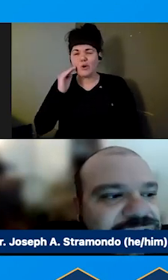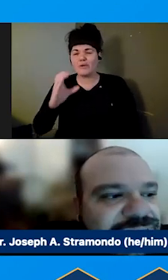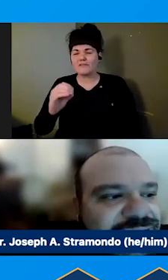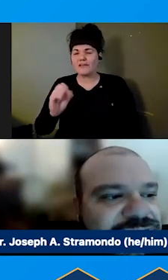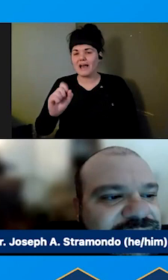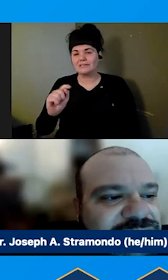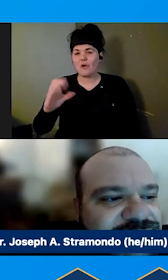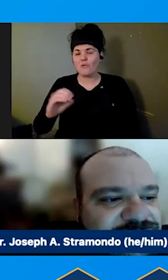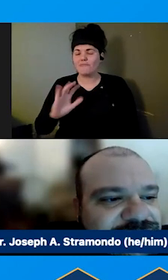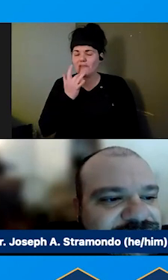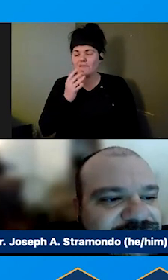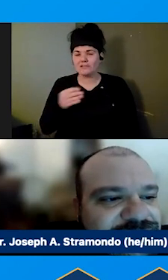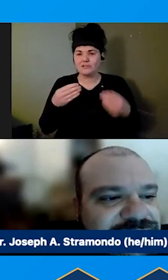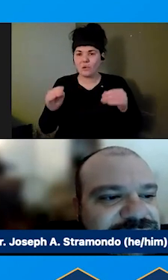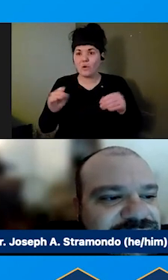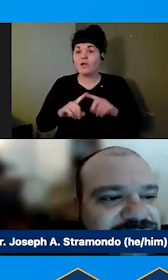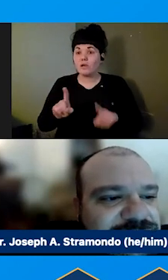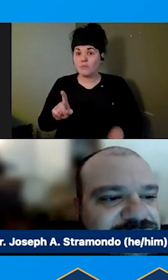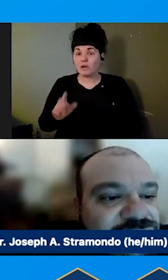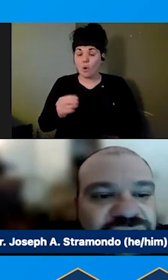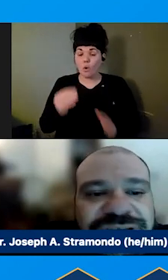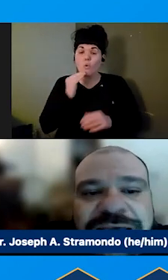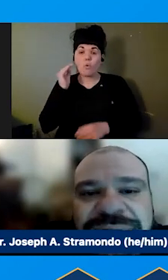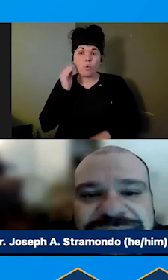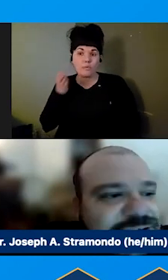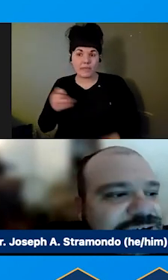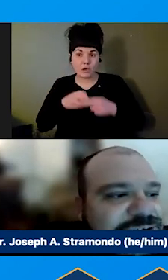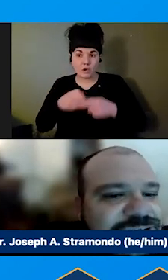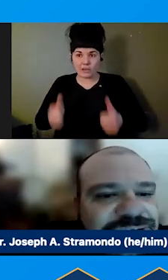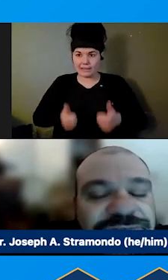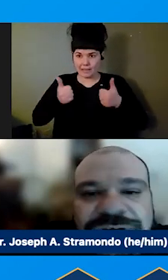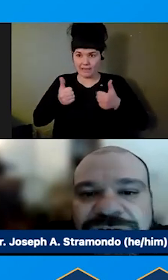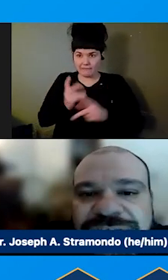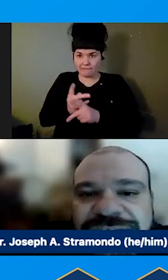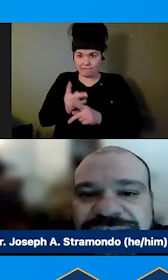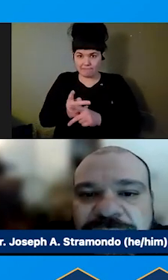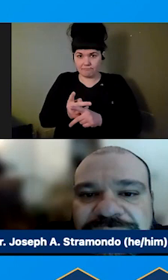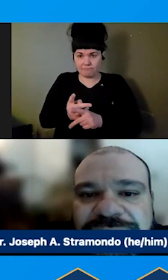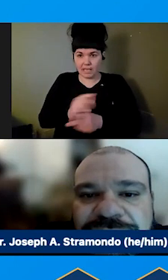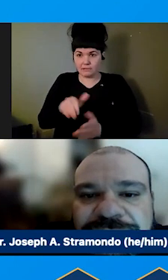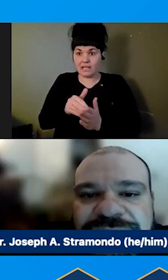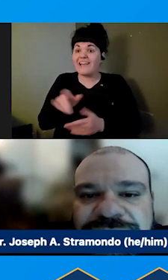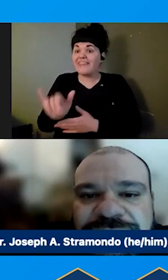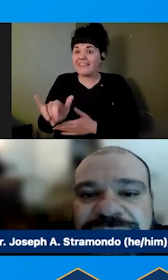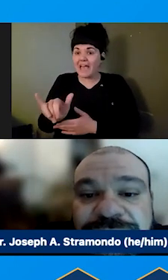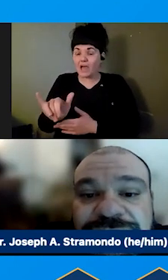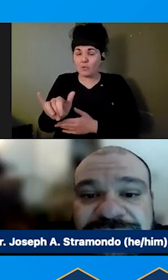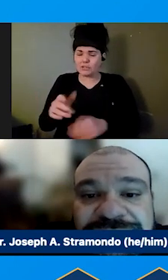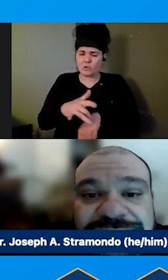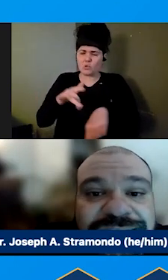Washington called life care center became an early epicenter of the COVID-19 outbreak. In other words, it was one of the